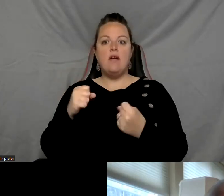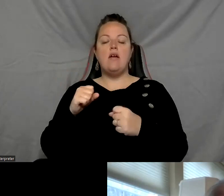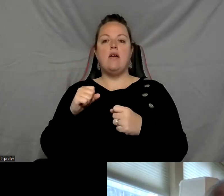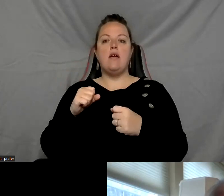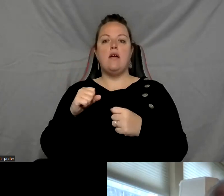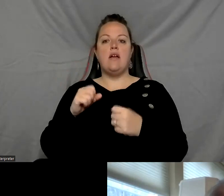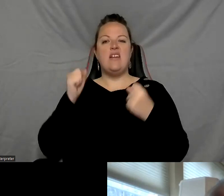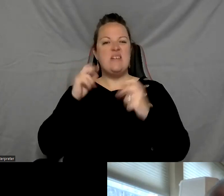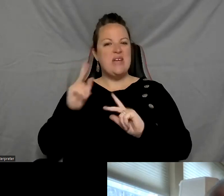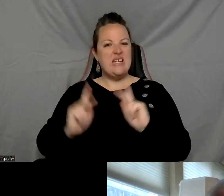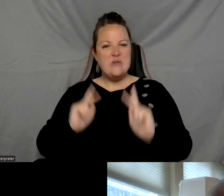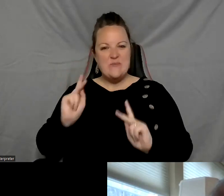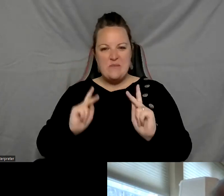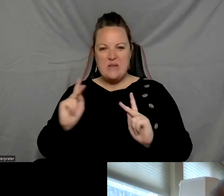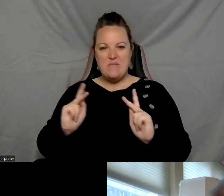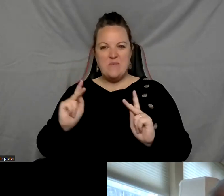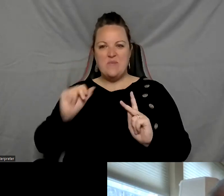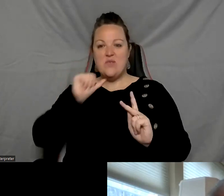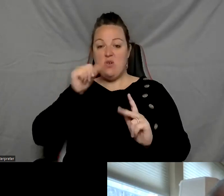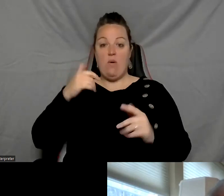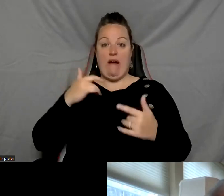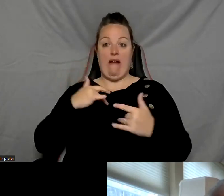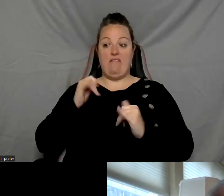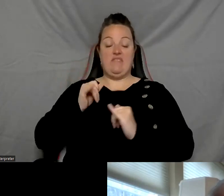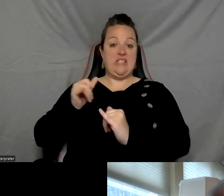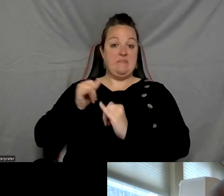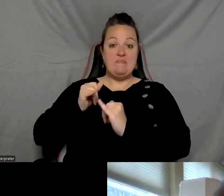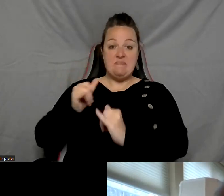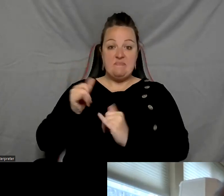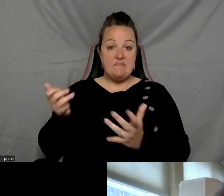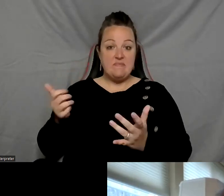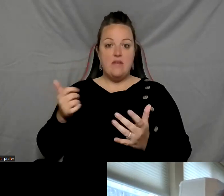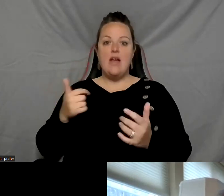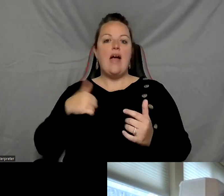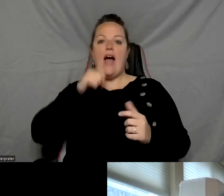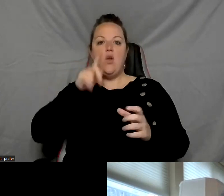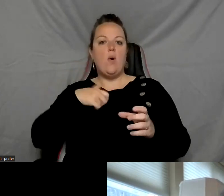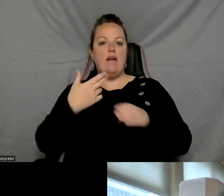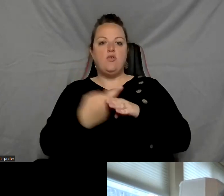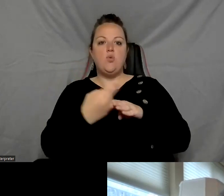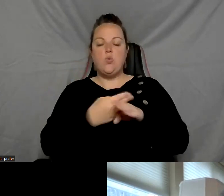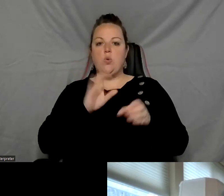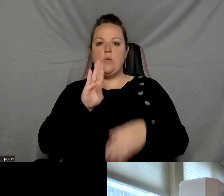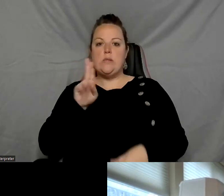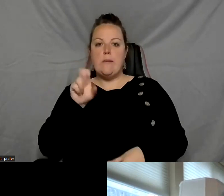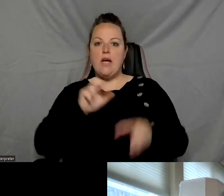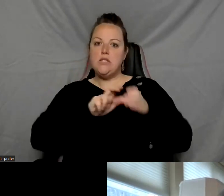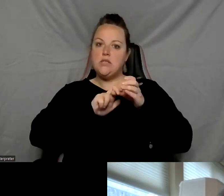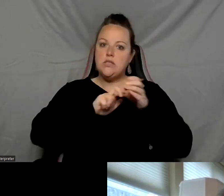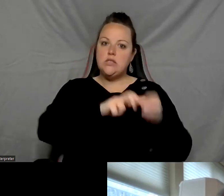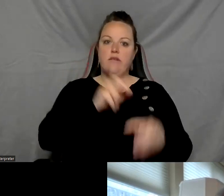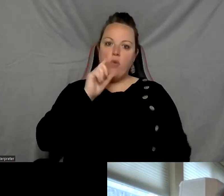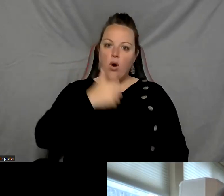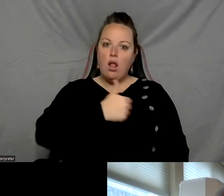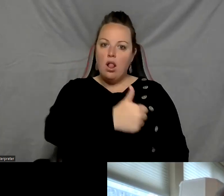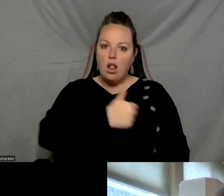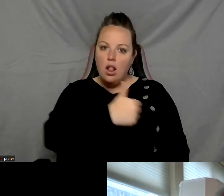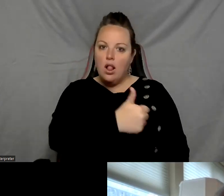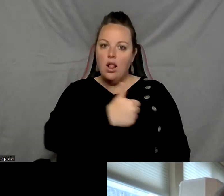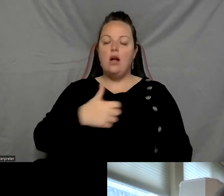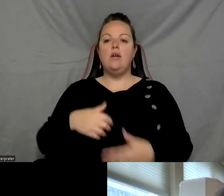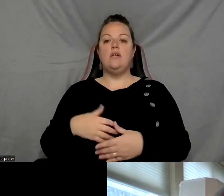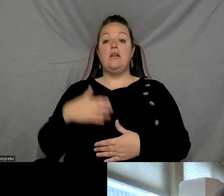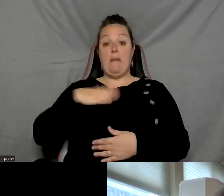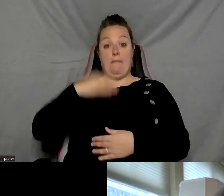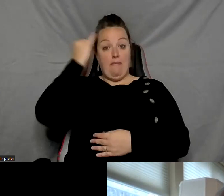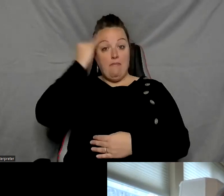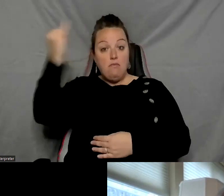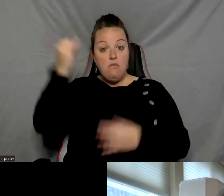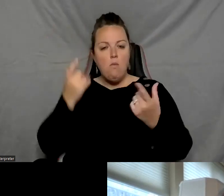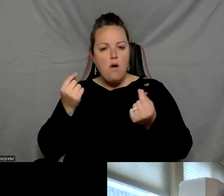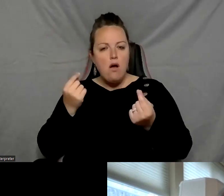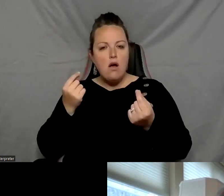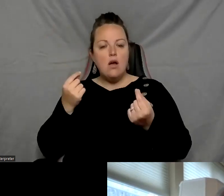people don't have the luxuries. I'm not all in bus line. My idea would be live in central